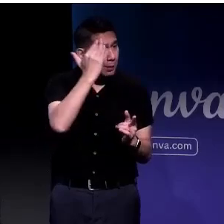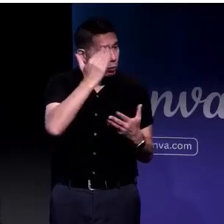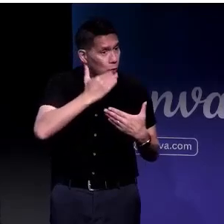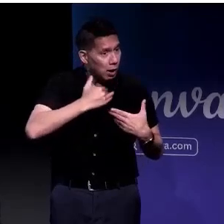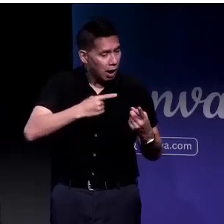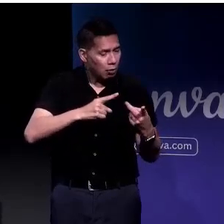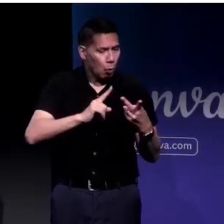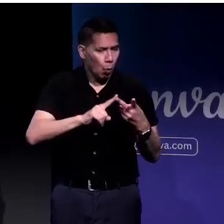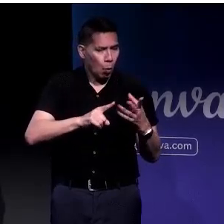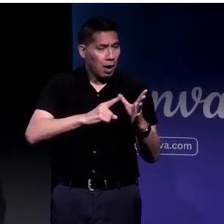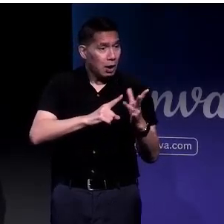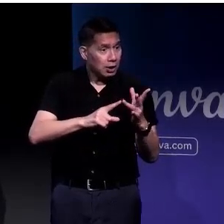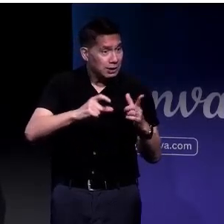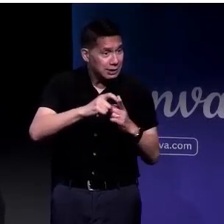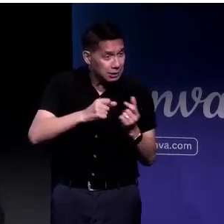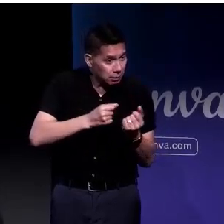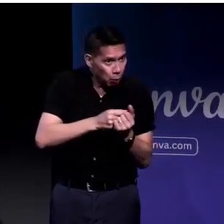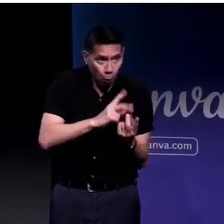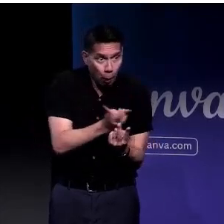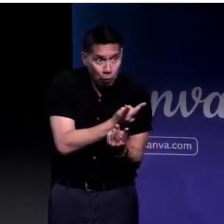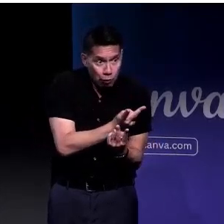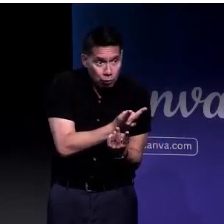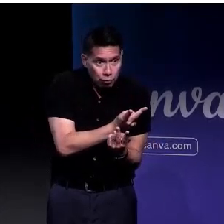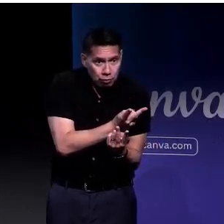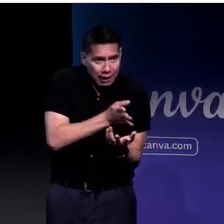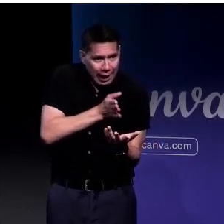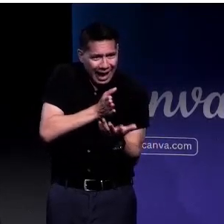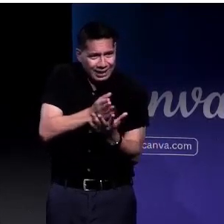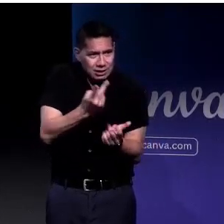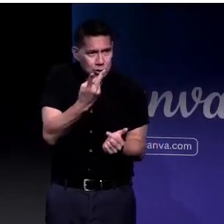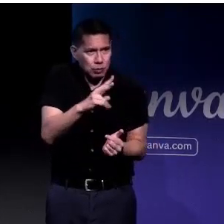support or both access to 24/7 support.